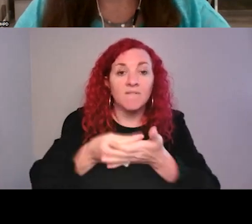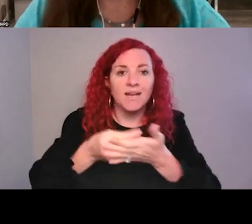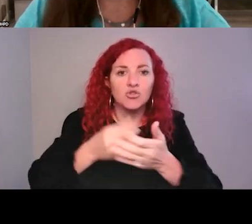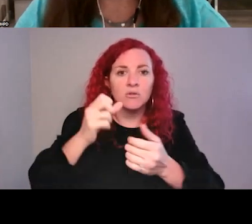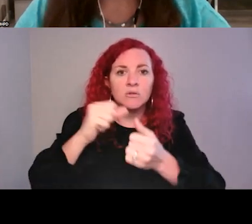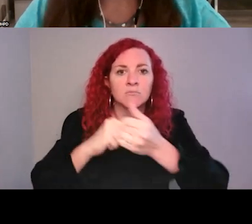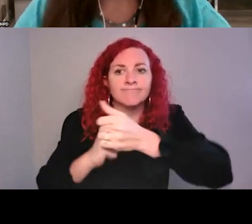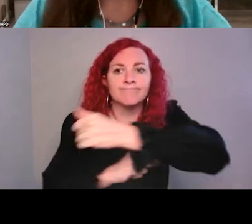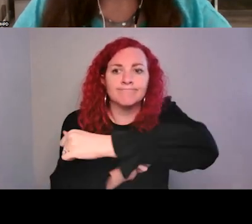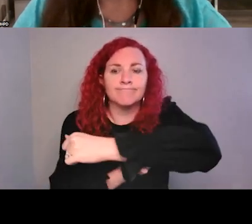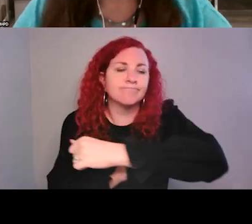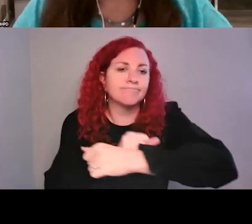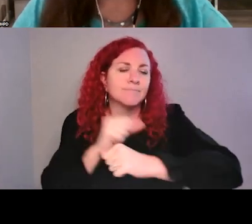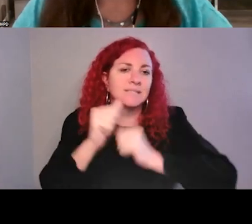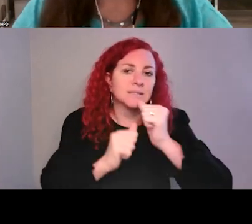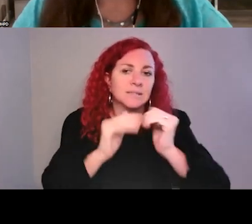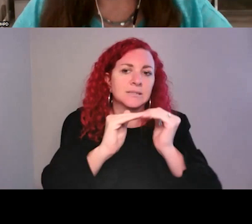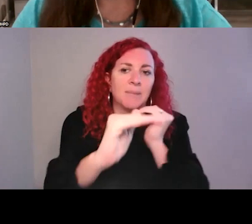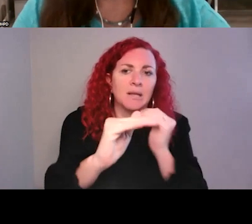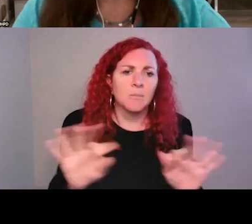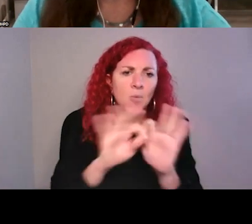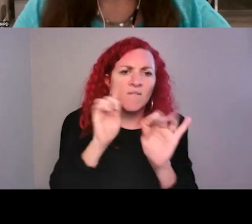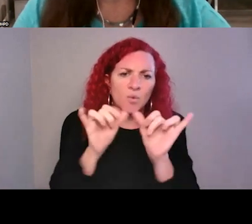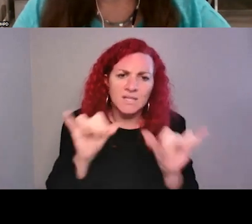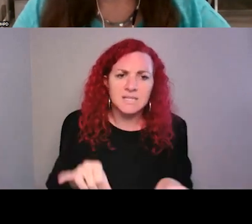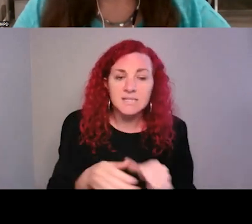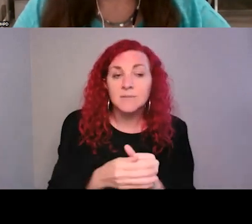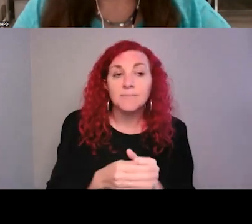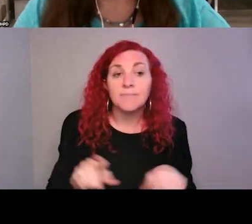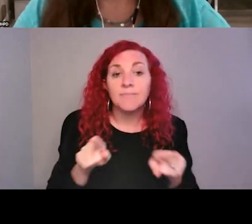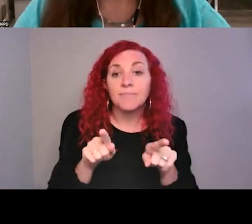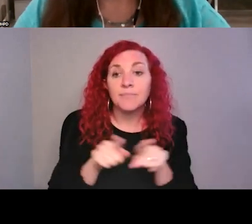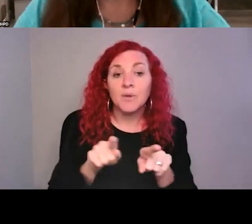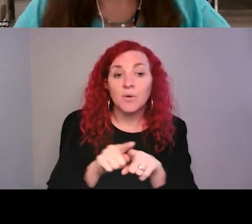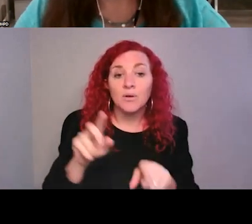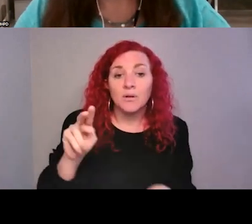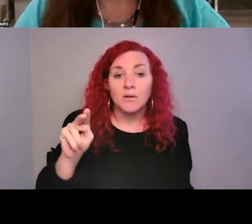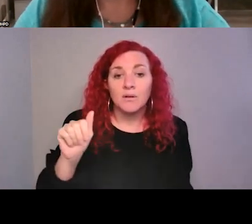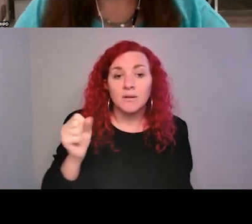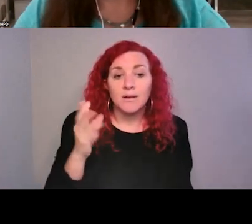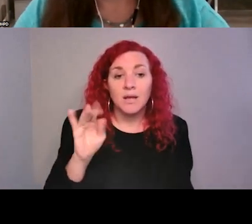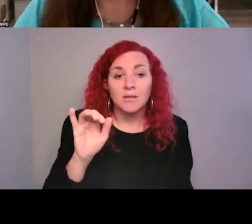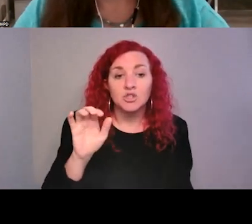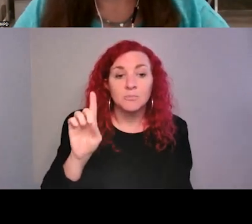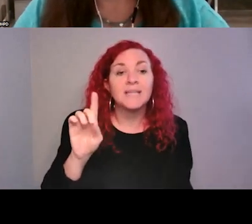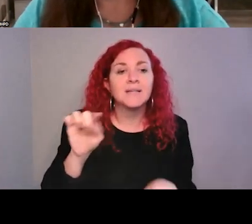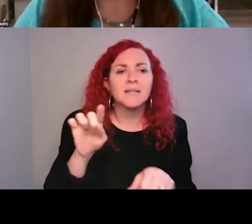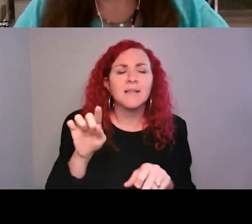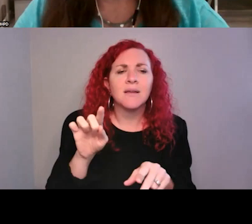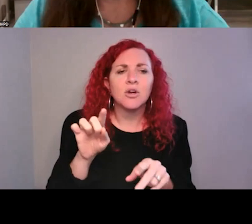WE ALSO HAVE NASMHPD GUIDELINES FOR YOUTH AND YOUNG FAMILIES IN